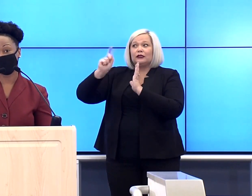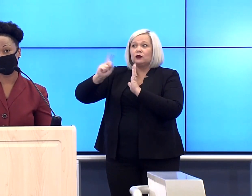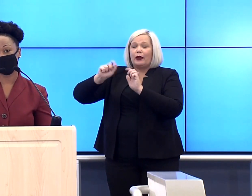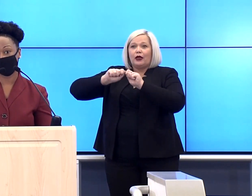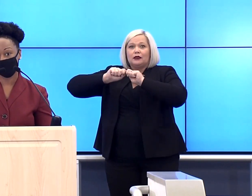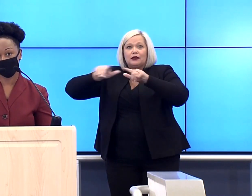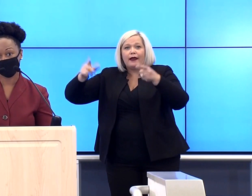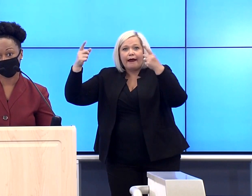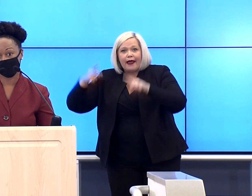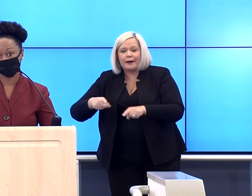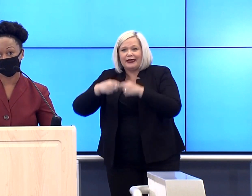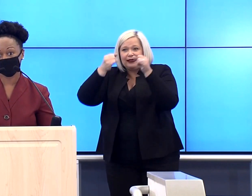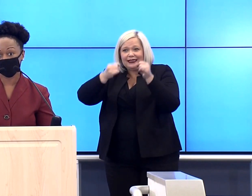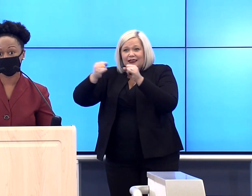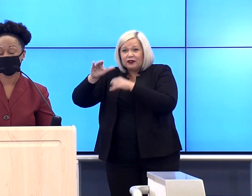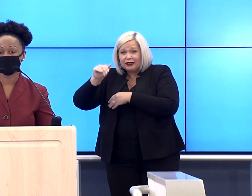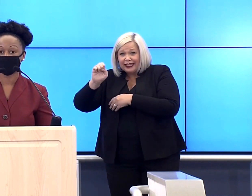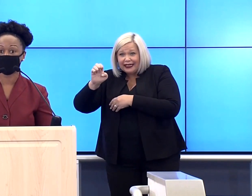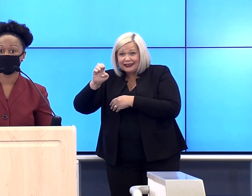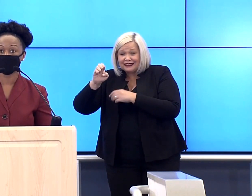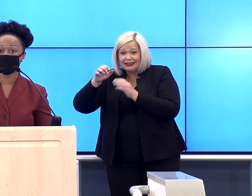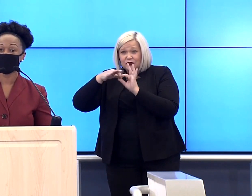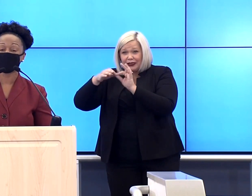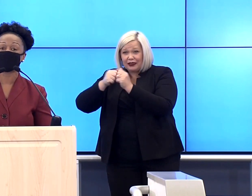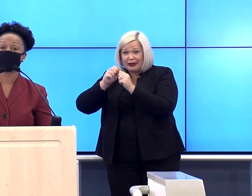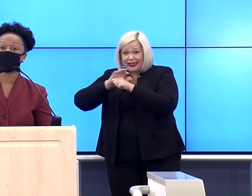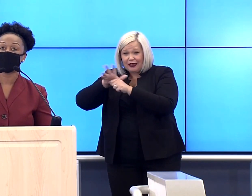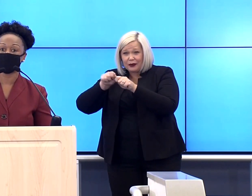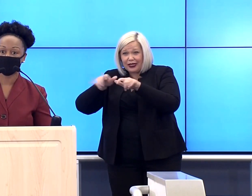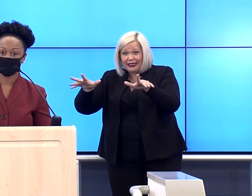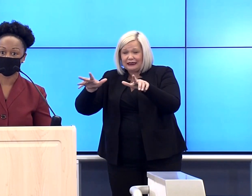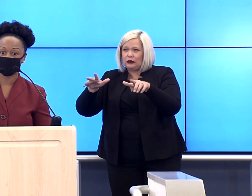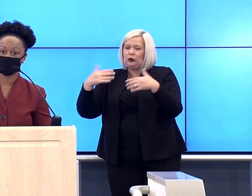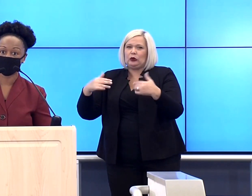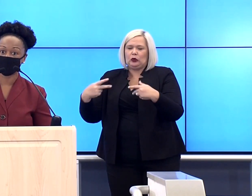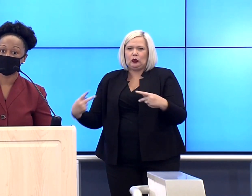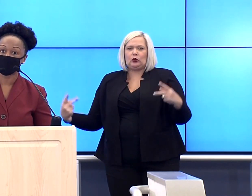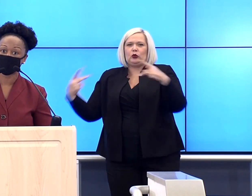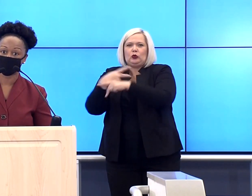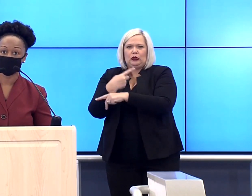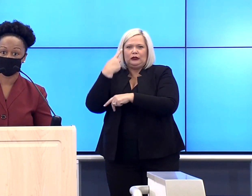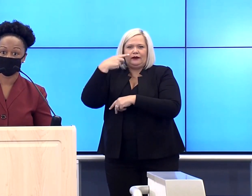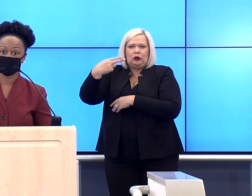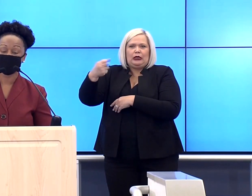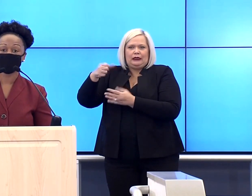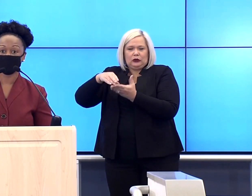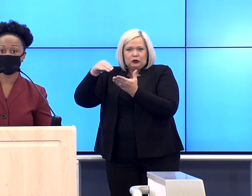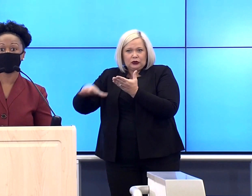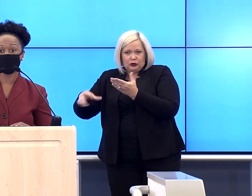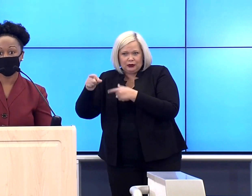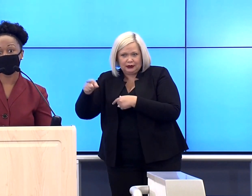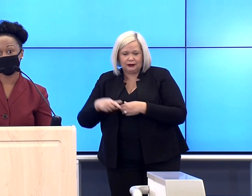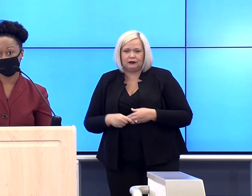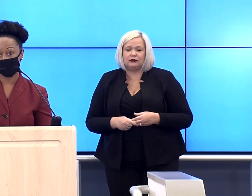SETTING. AND IF YOU LOOK AT THE OUTBREAKS AND IF YOU LOOK AT THE OUTBREAKS AND HOW MANY INDIVIDUAL CASES AND HOW MANY INDIVIDUAL CASES ARE ACTUALLY ASSOCIATED WITH THE ARE ACTUALLY ASSOCIATED WITH THE OUTBREAKS, IT’S FAR GREATER IN